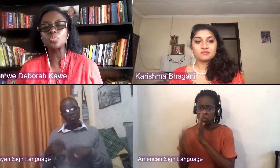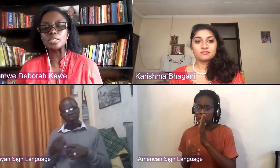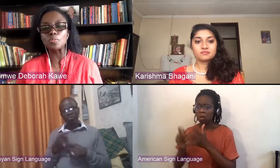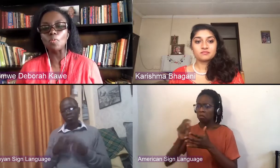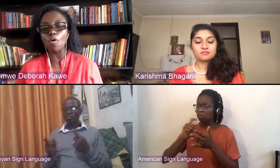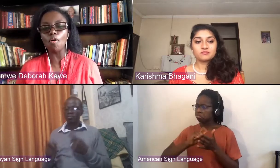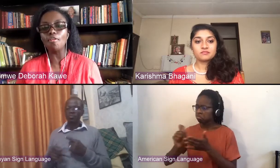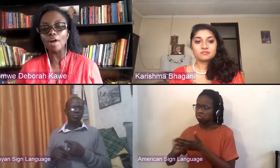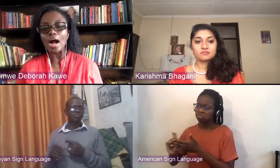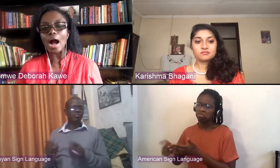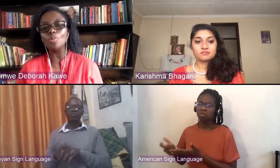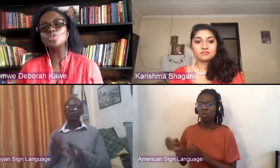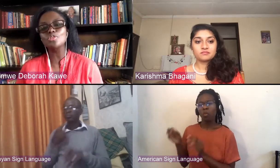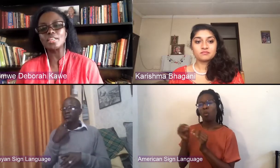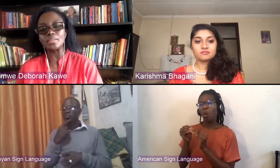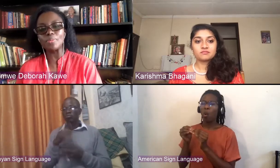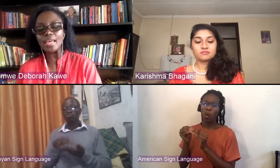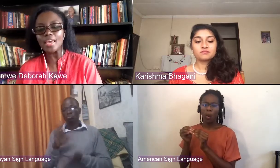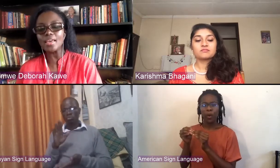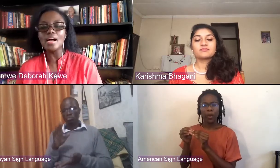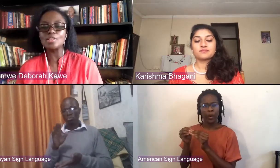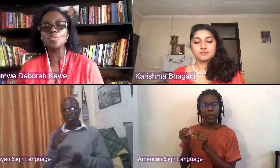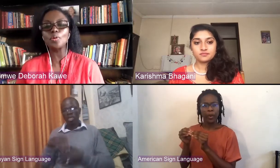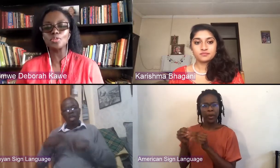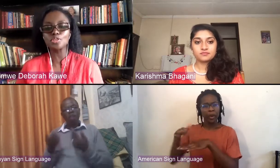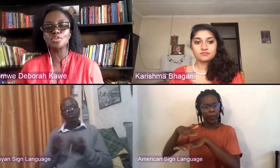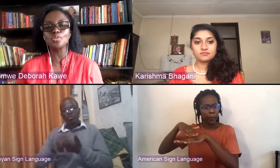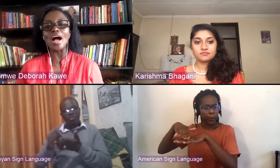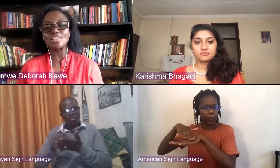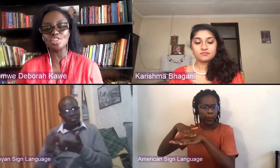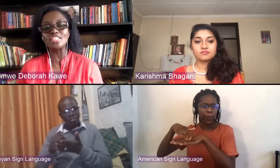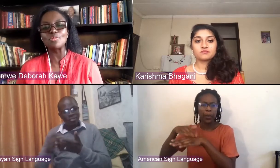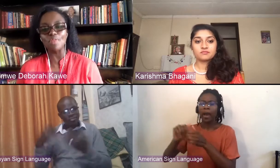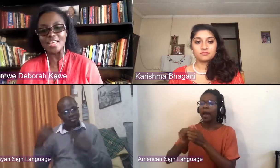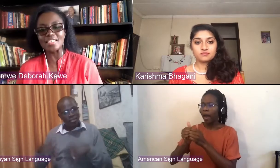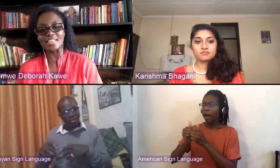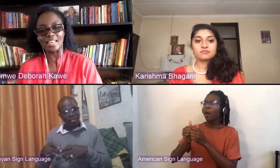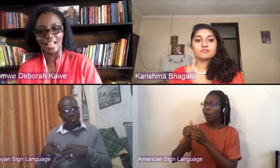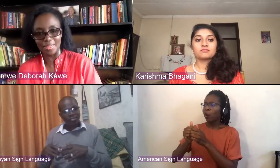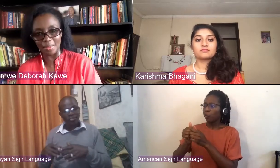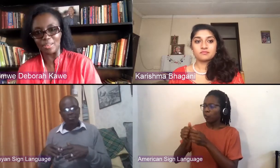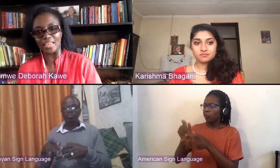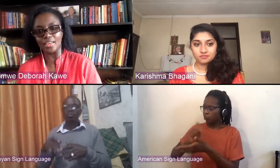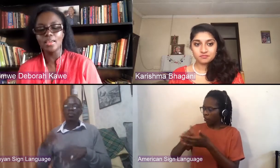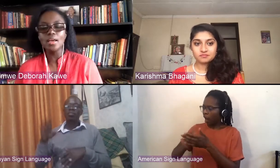it was more of how do you write a play as opposed to actually writing the play.